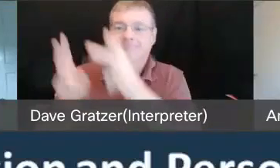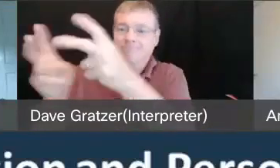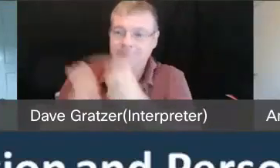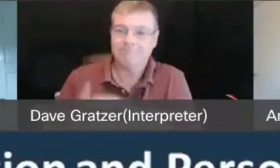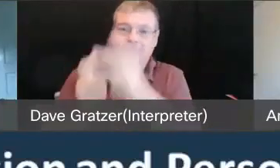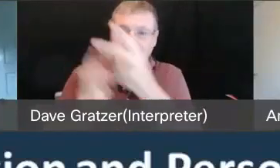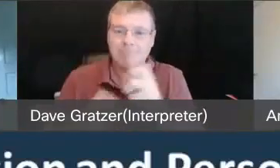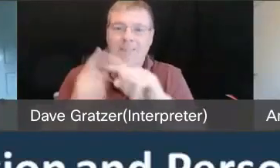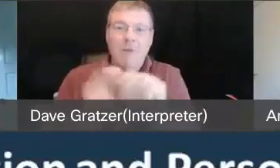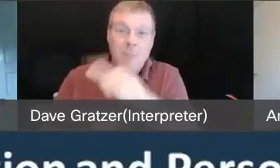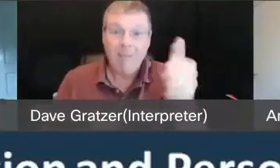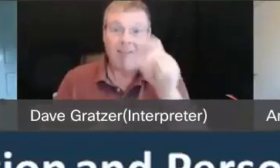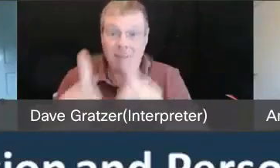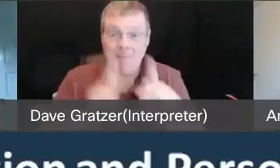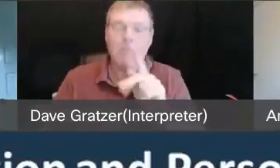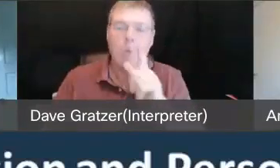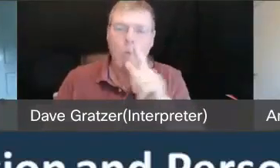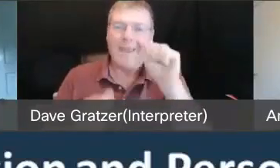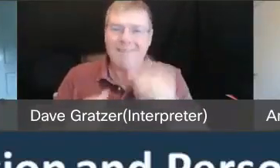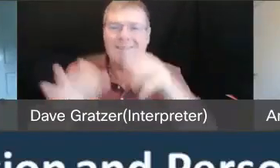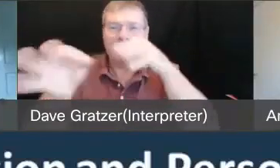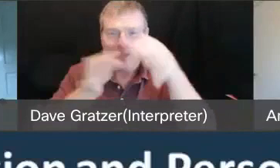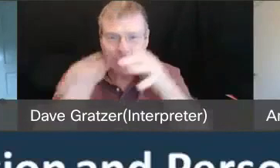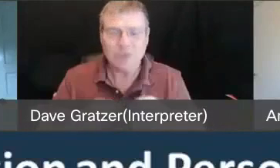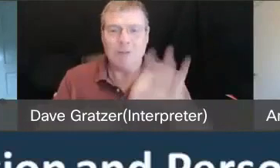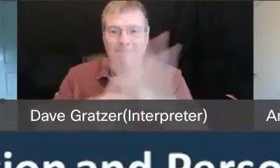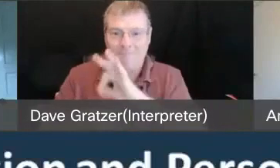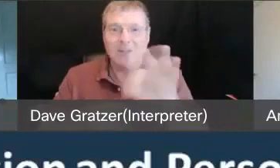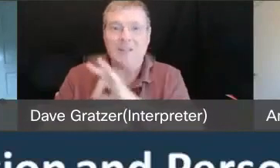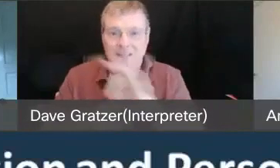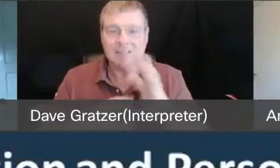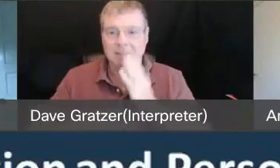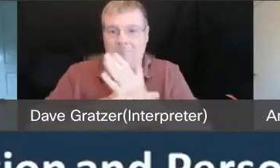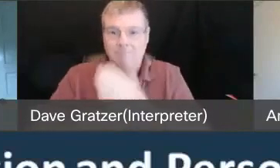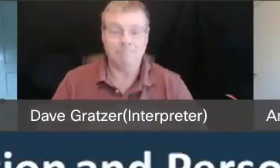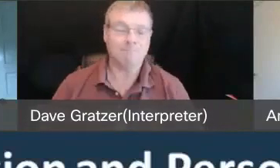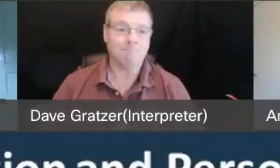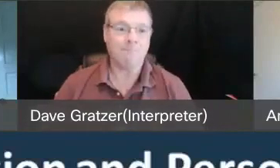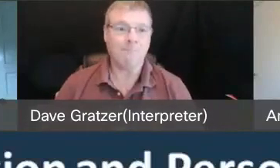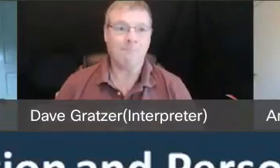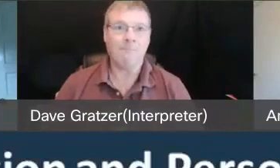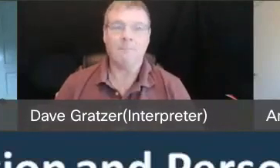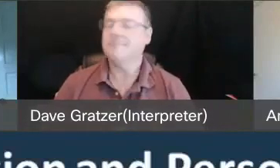that really describe the applicant's function on their notes. Absolutely.